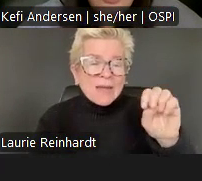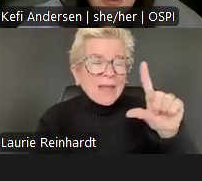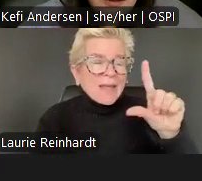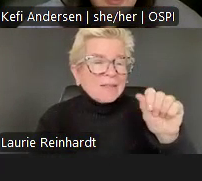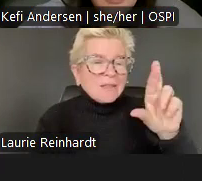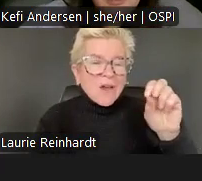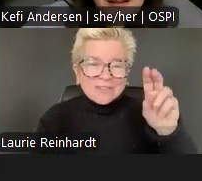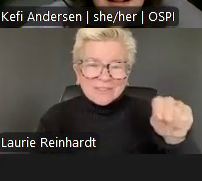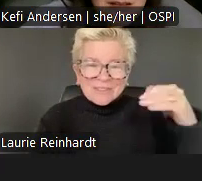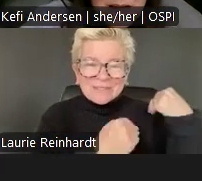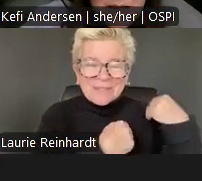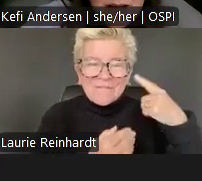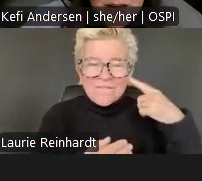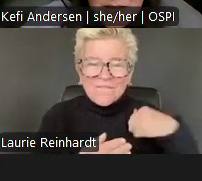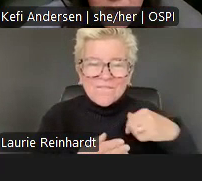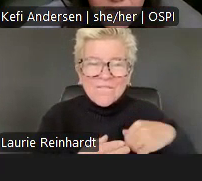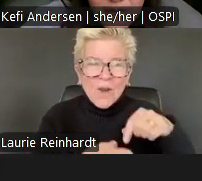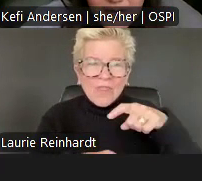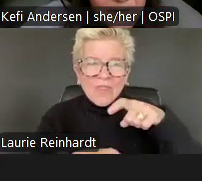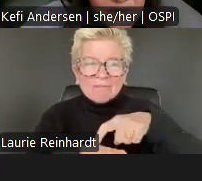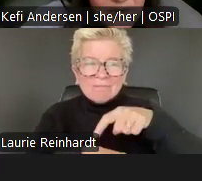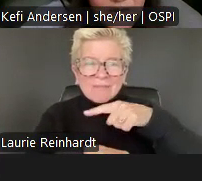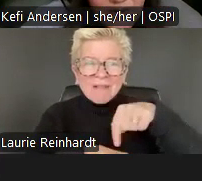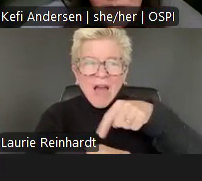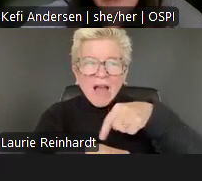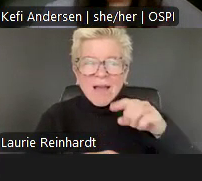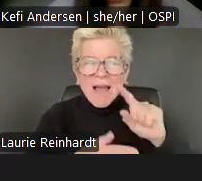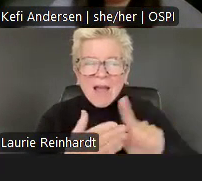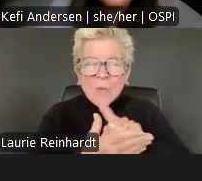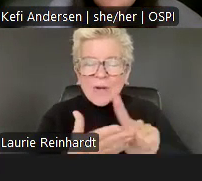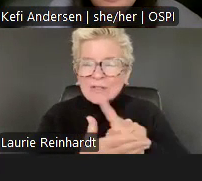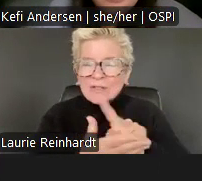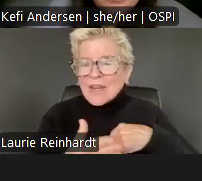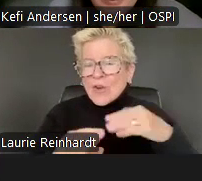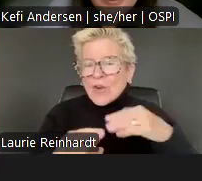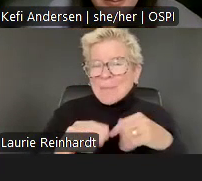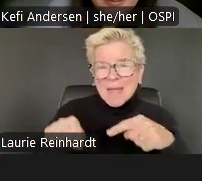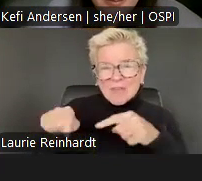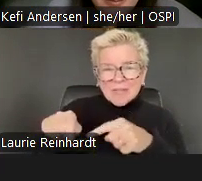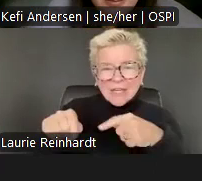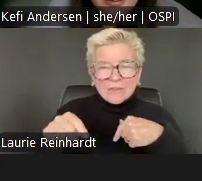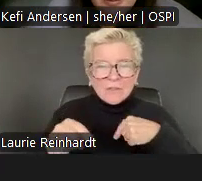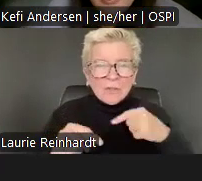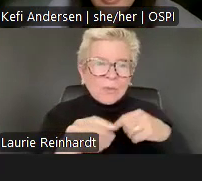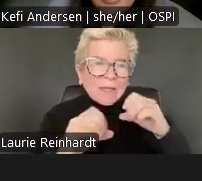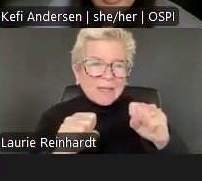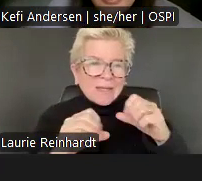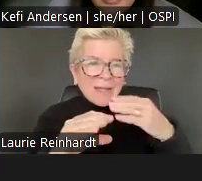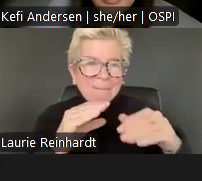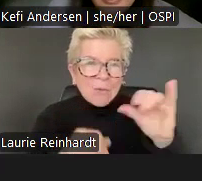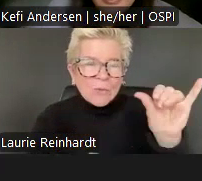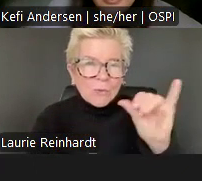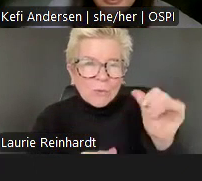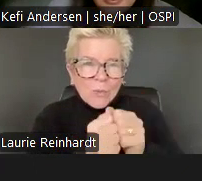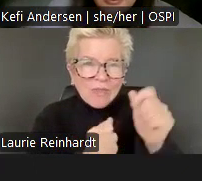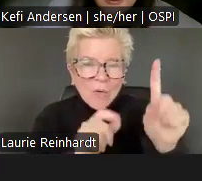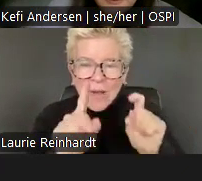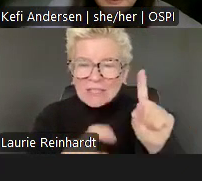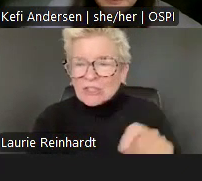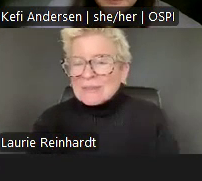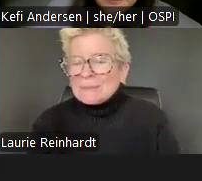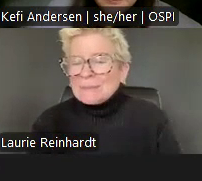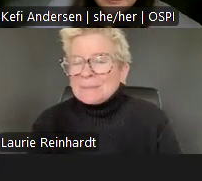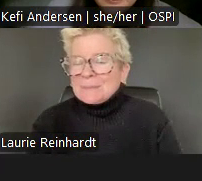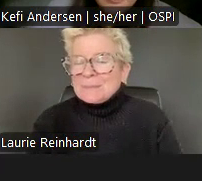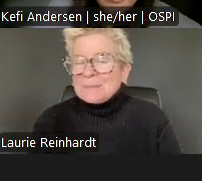her email is included here so you can reach out to her if you have questions.